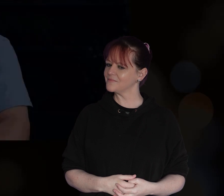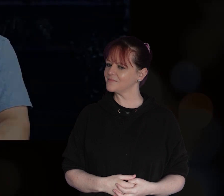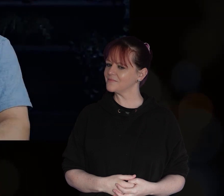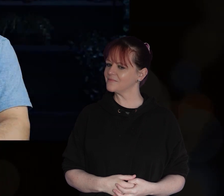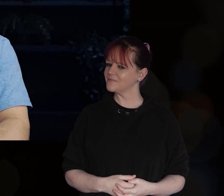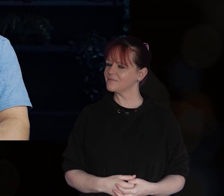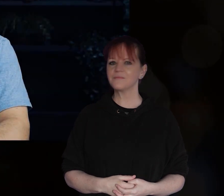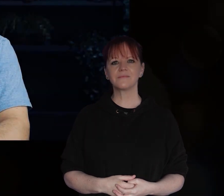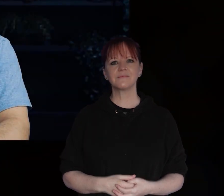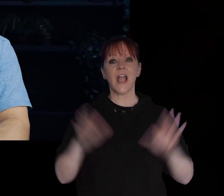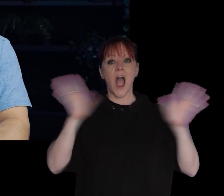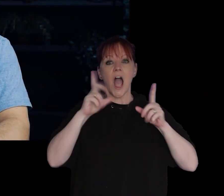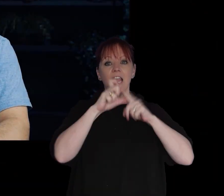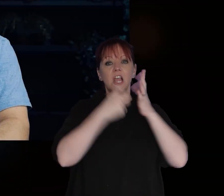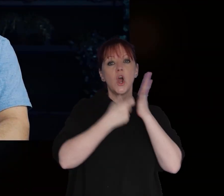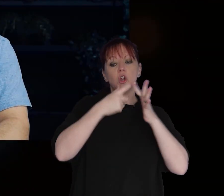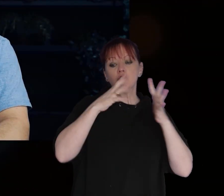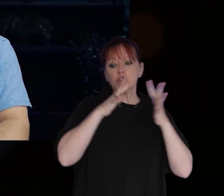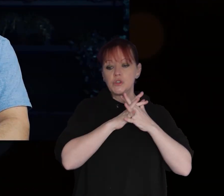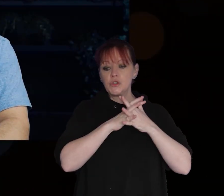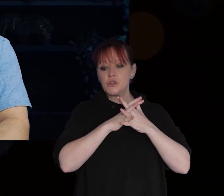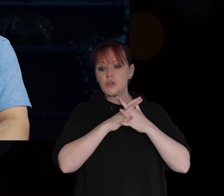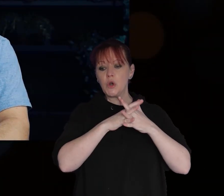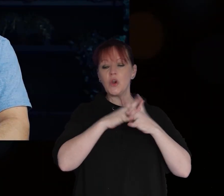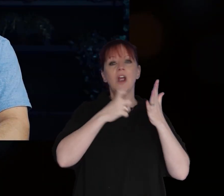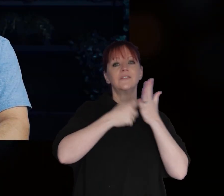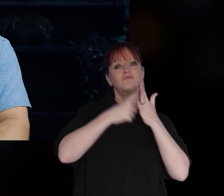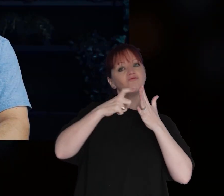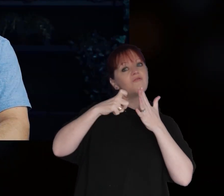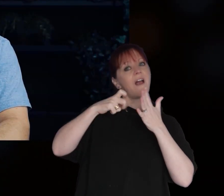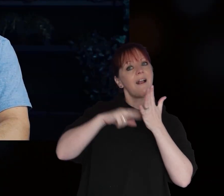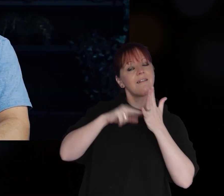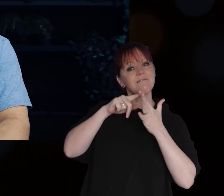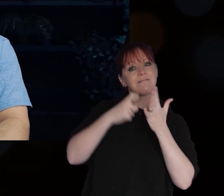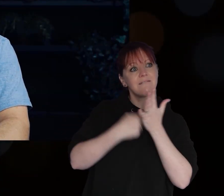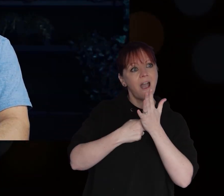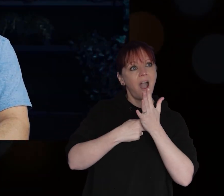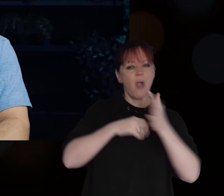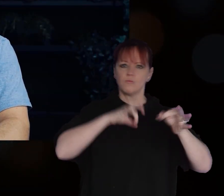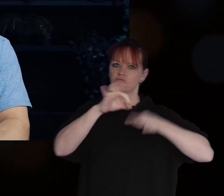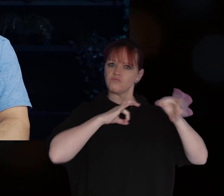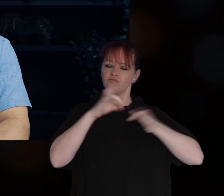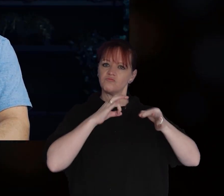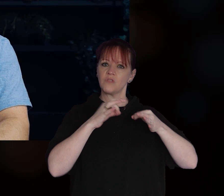Hi, I'm Drew Rechner, creative director on Star Wars Outlaws. From the game's inception,